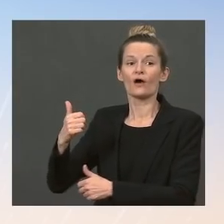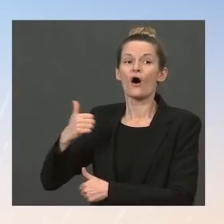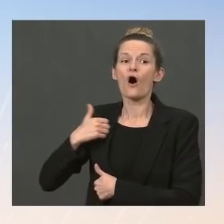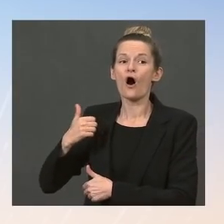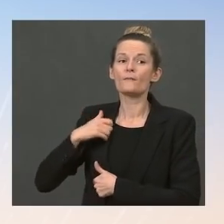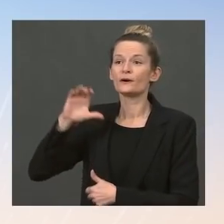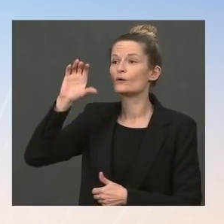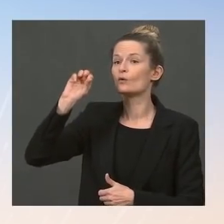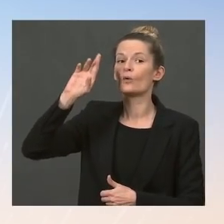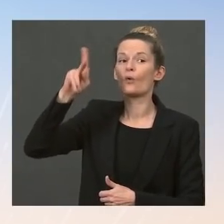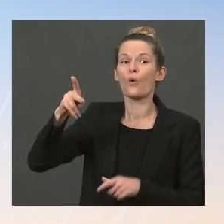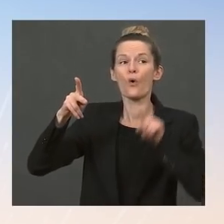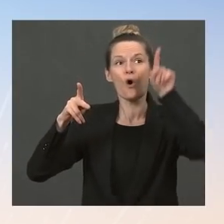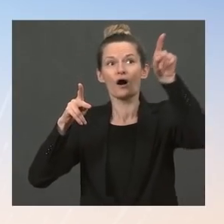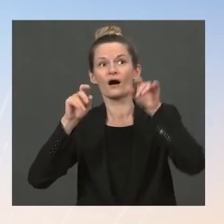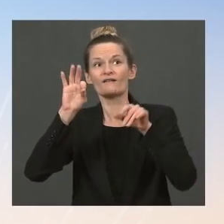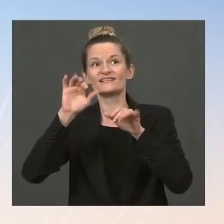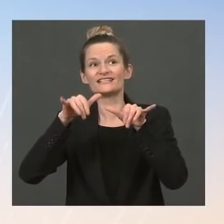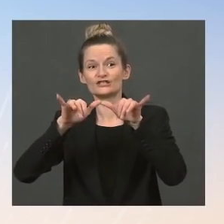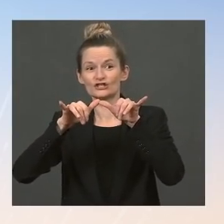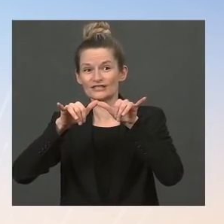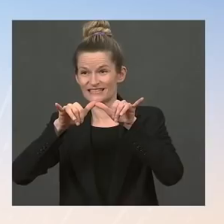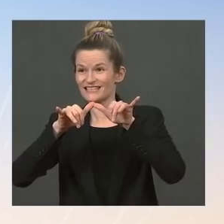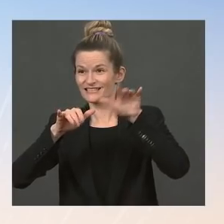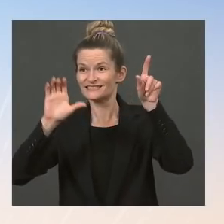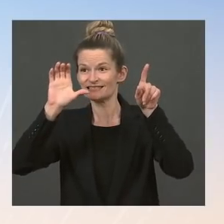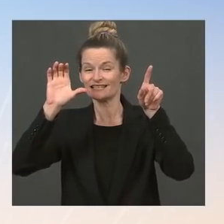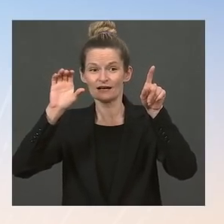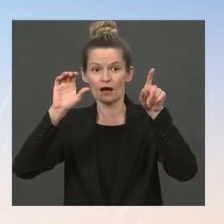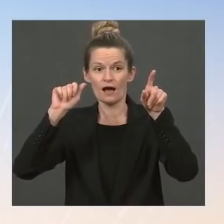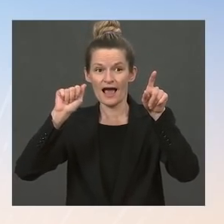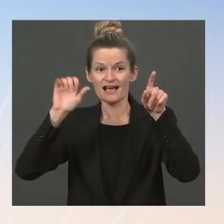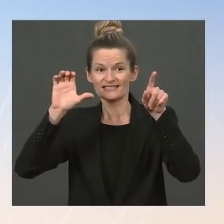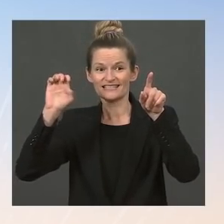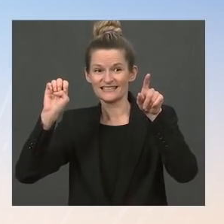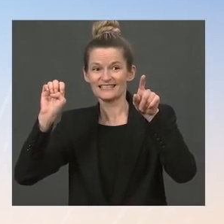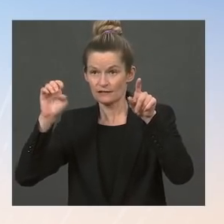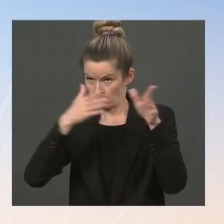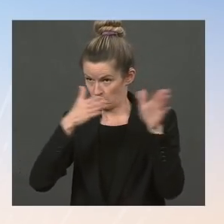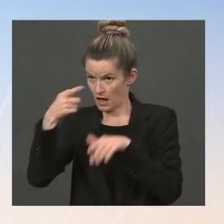it's in the middle of active litigation, so that is where we are going to leave it be.